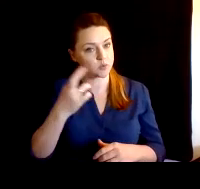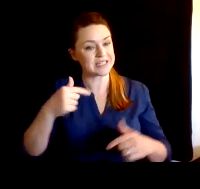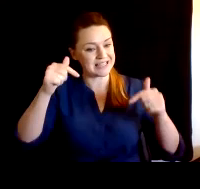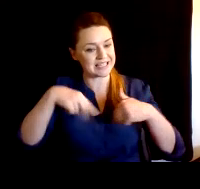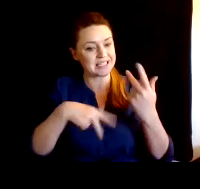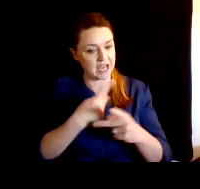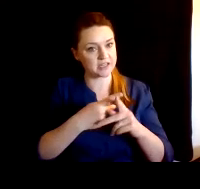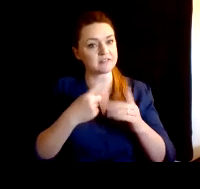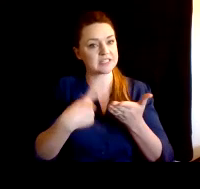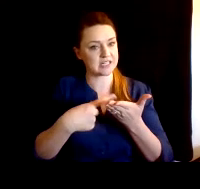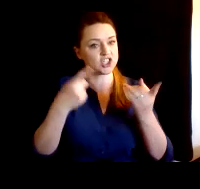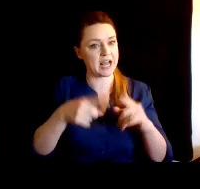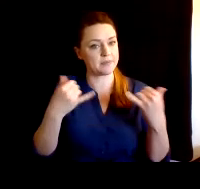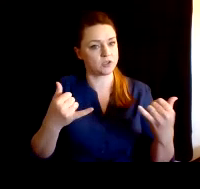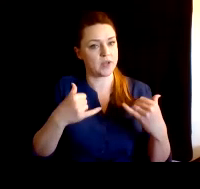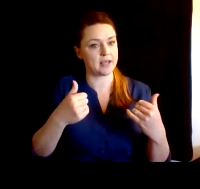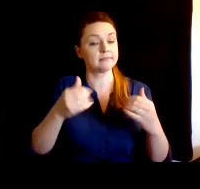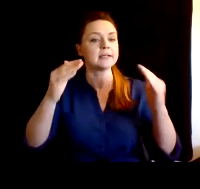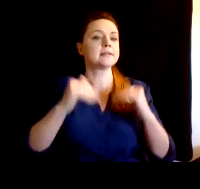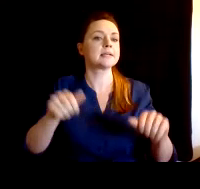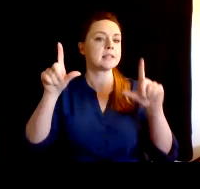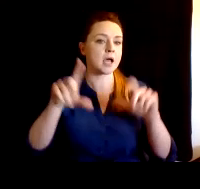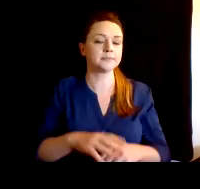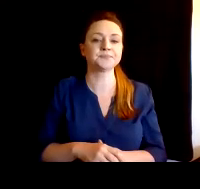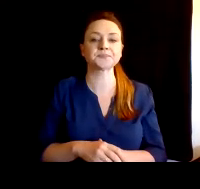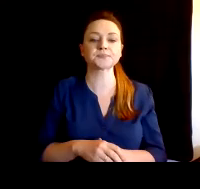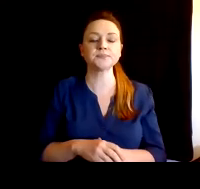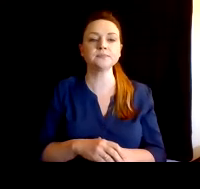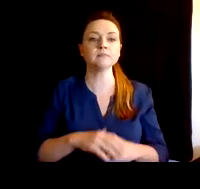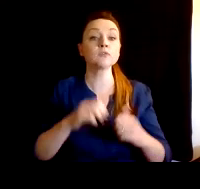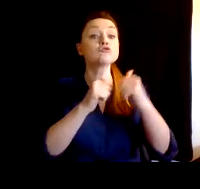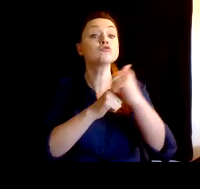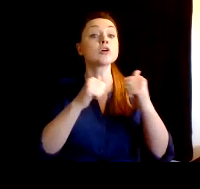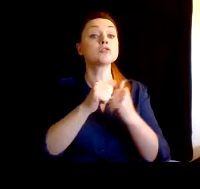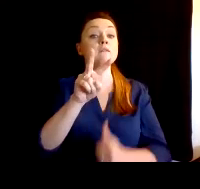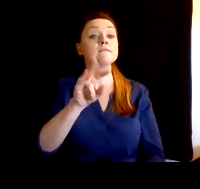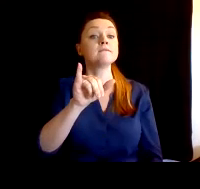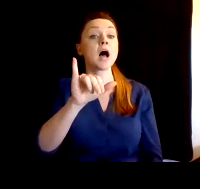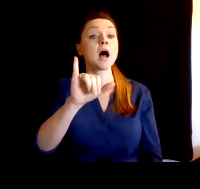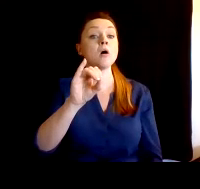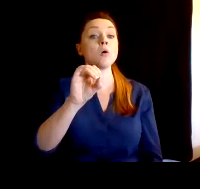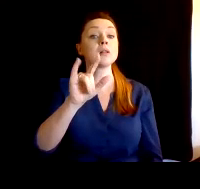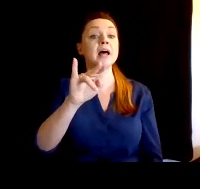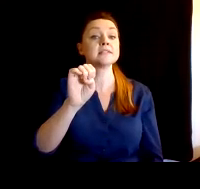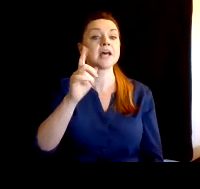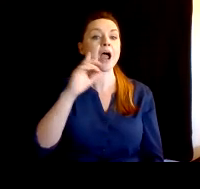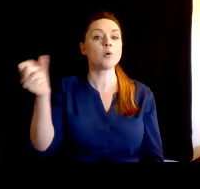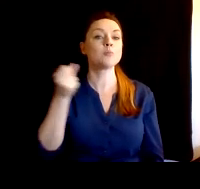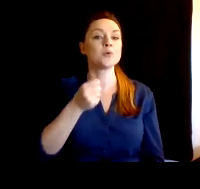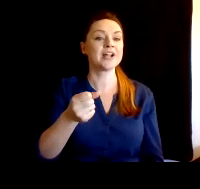Next slide. So let's talk about structural violence for a second, and I'm gonna bring you in a voice actress who we hired straight out of Hollywood.